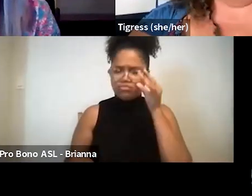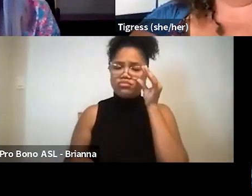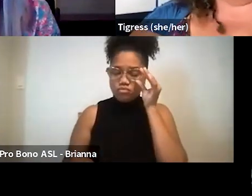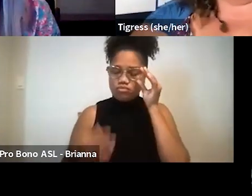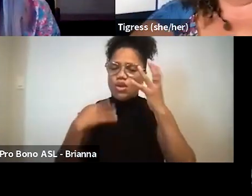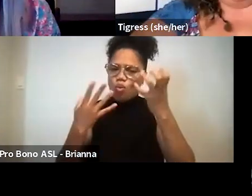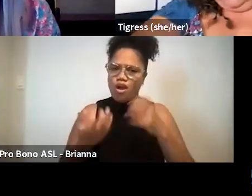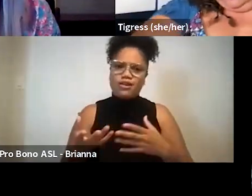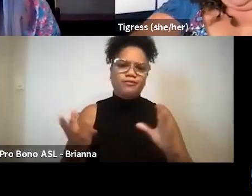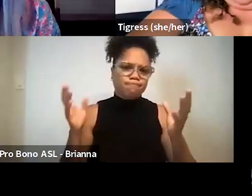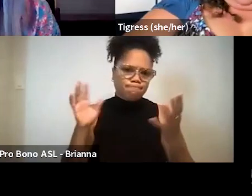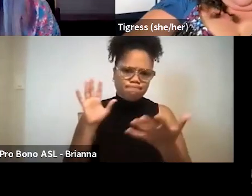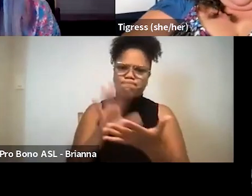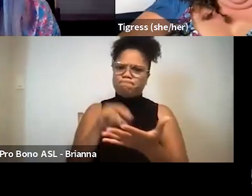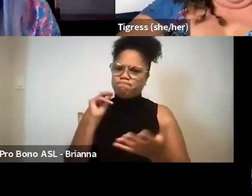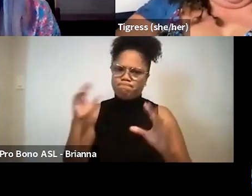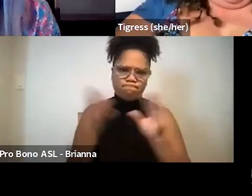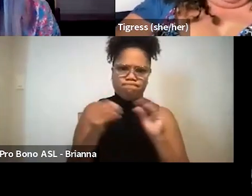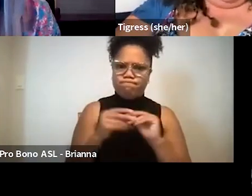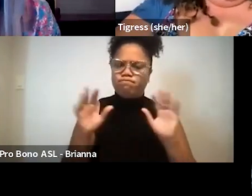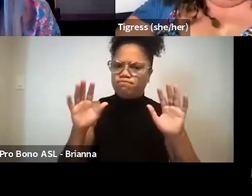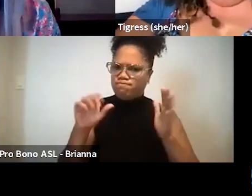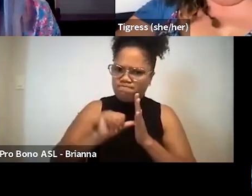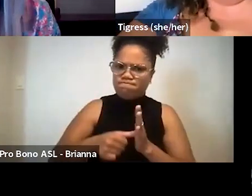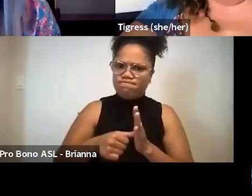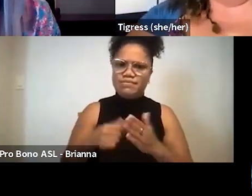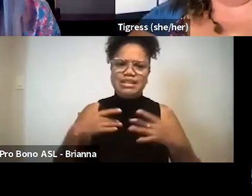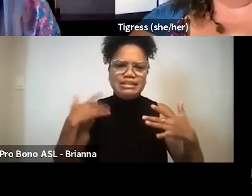It's very, very exciting to have this first ever